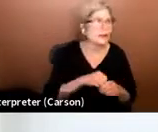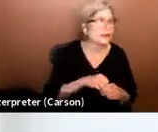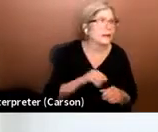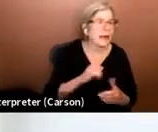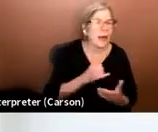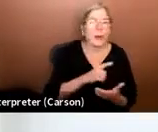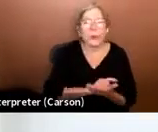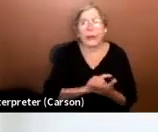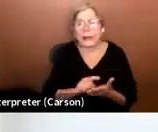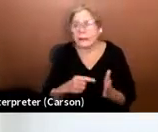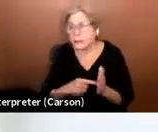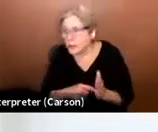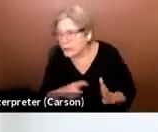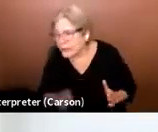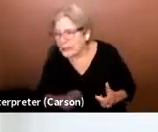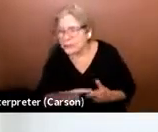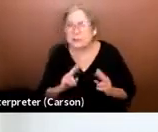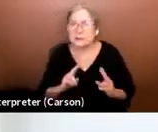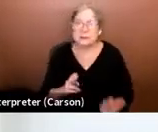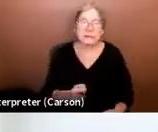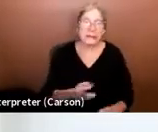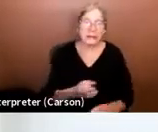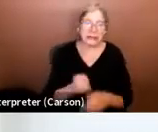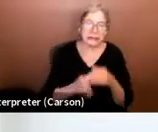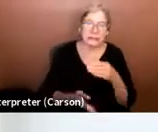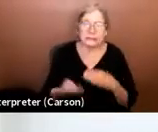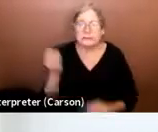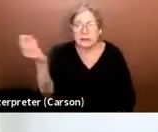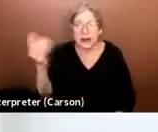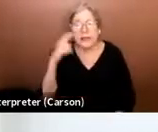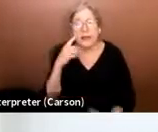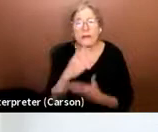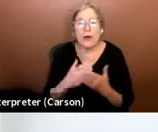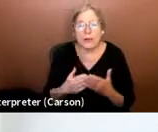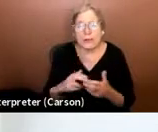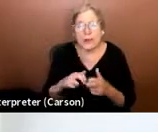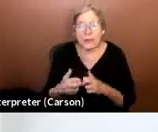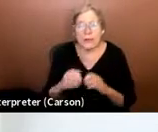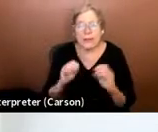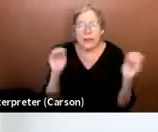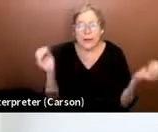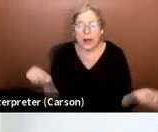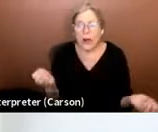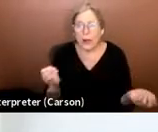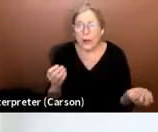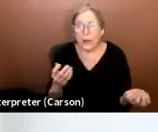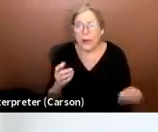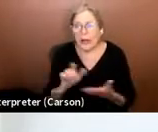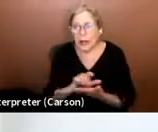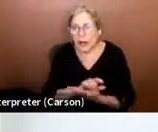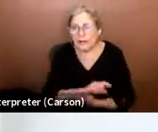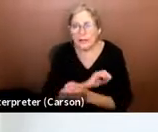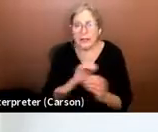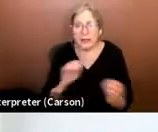to get it in. I think part of the issue there are no laws. There are no